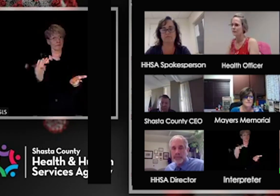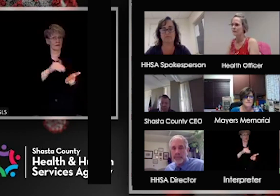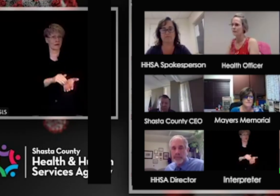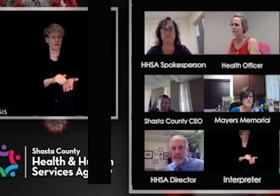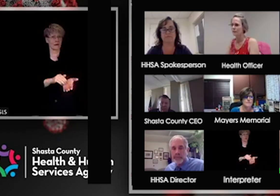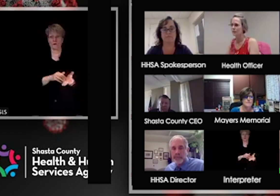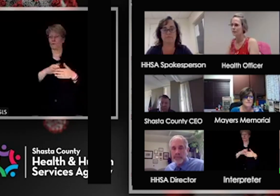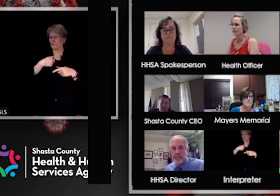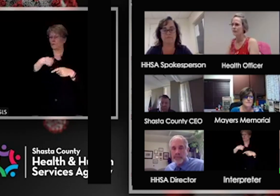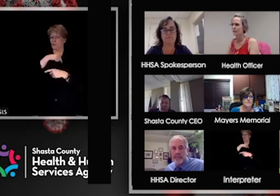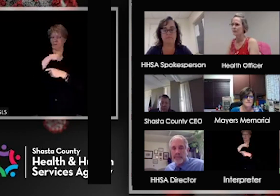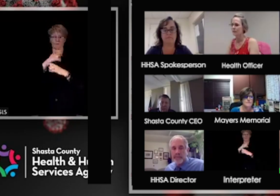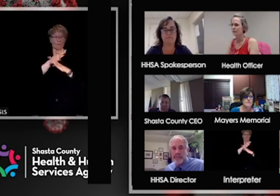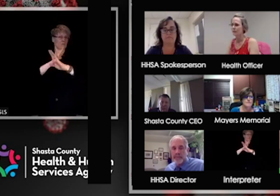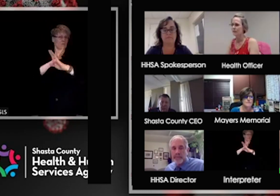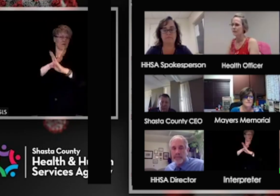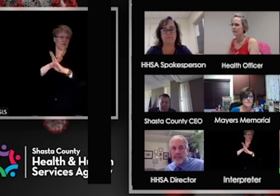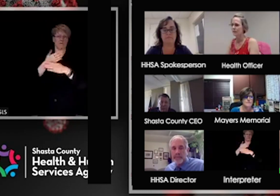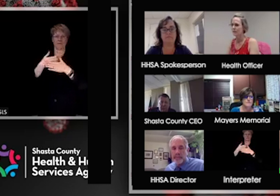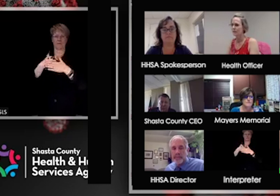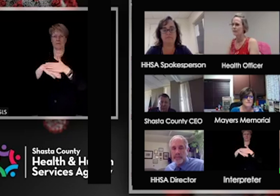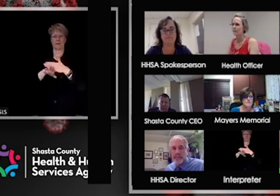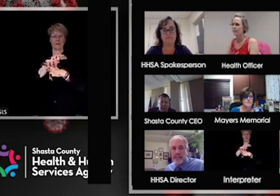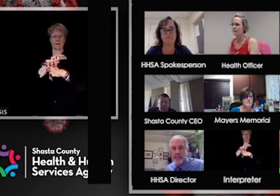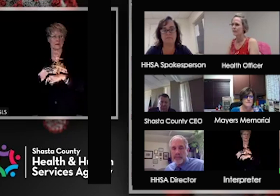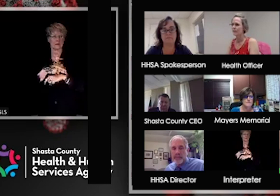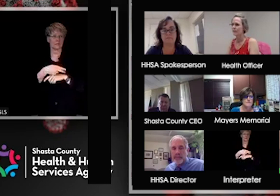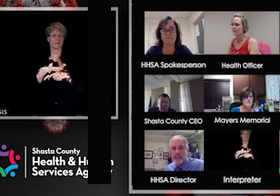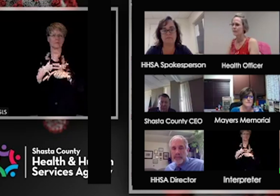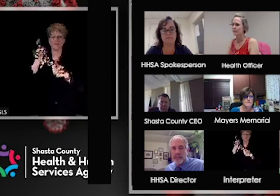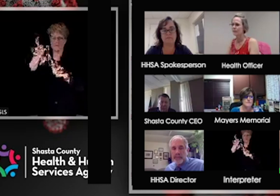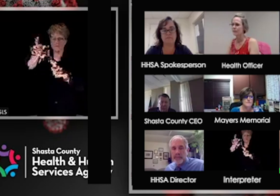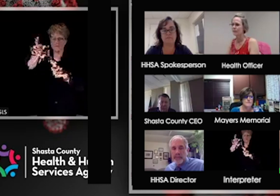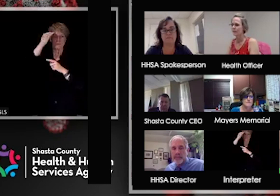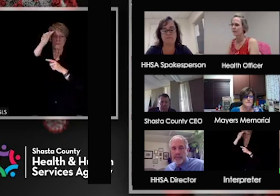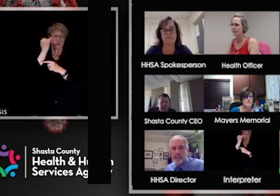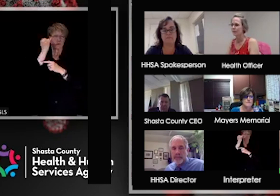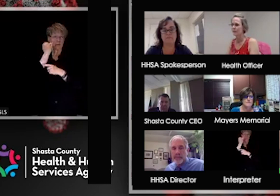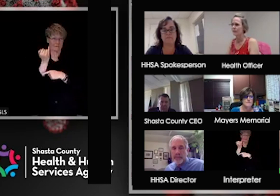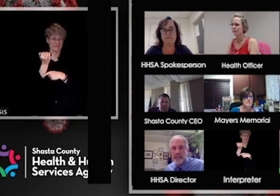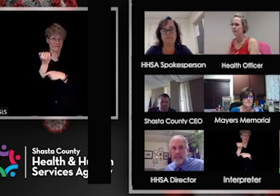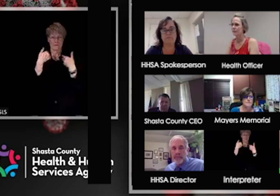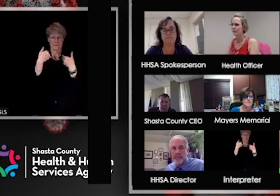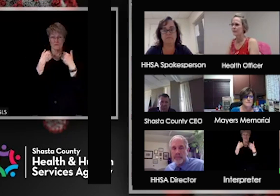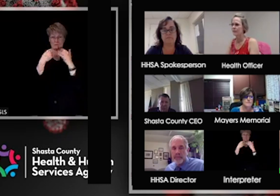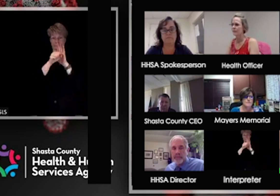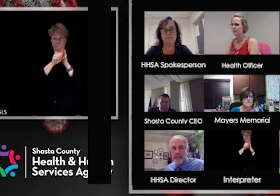little symptoms that may develop later. And, we are just asking the community to be completely